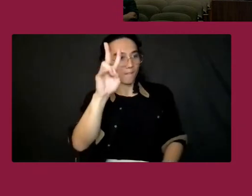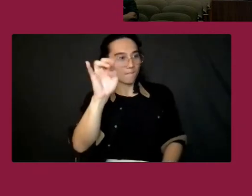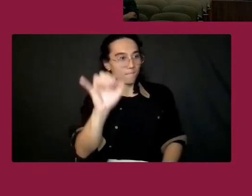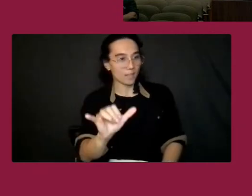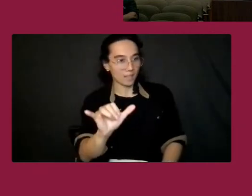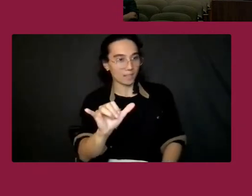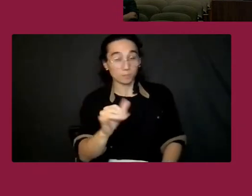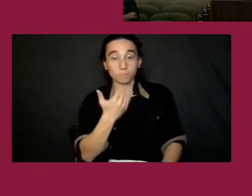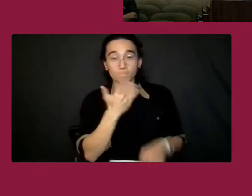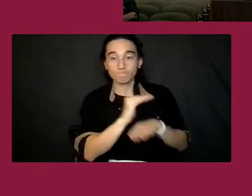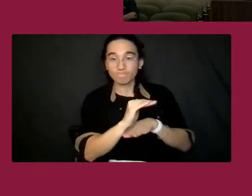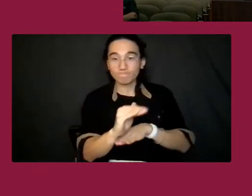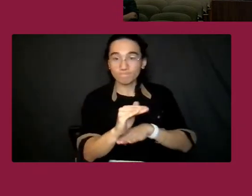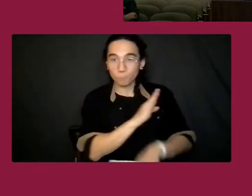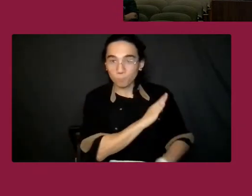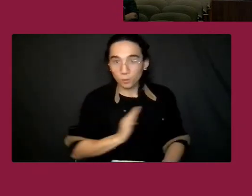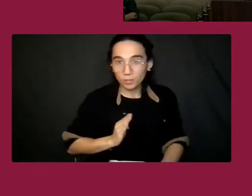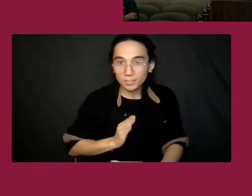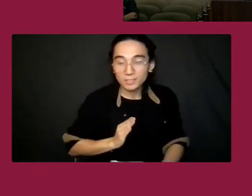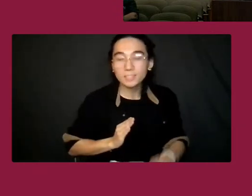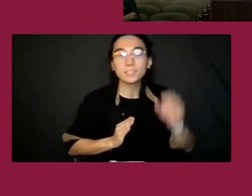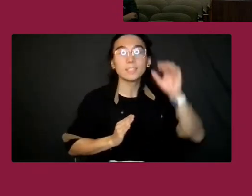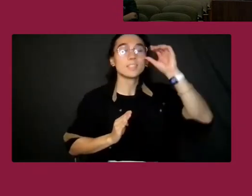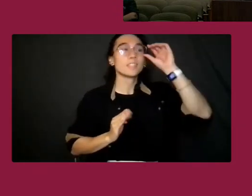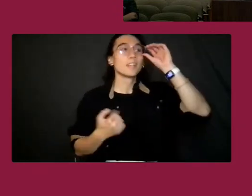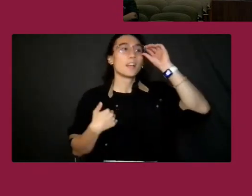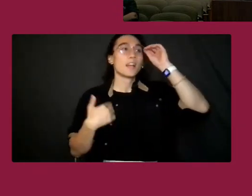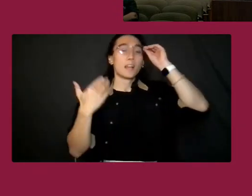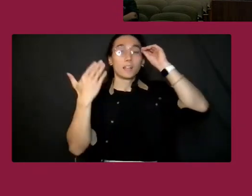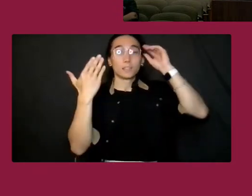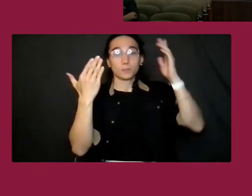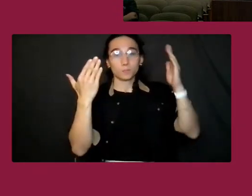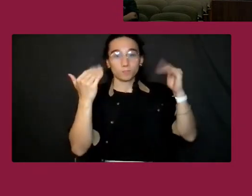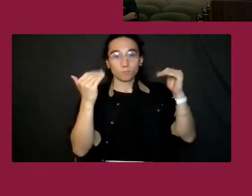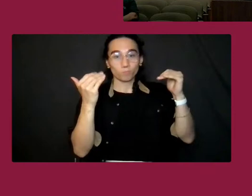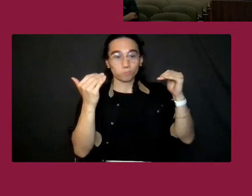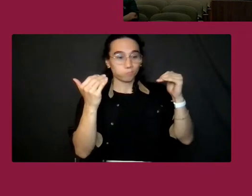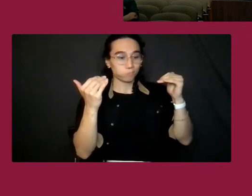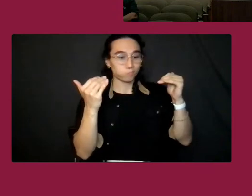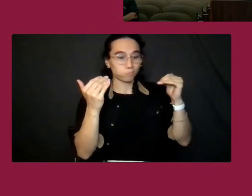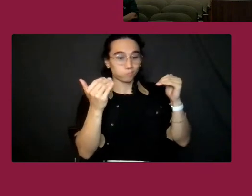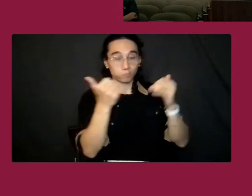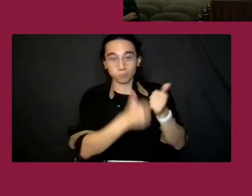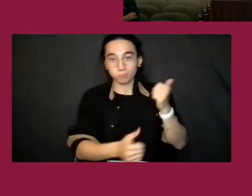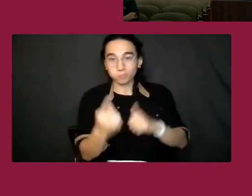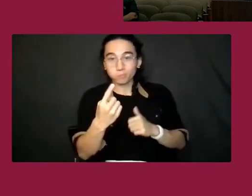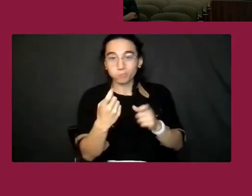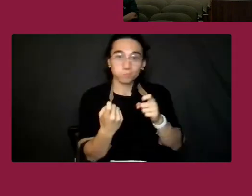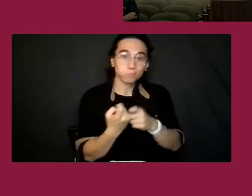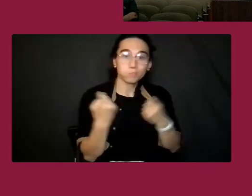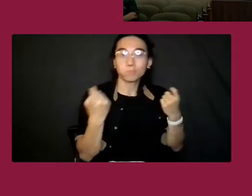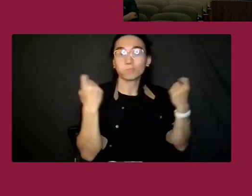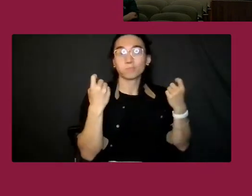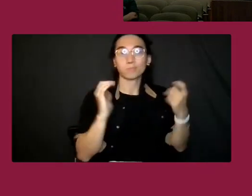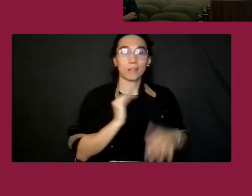Um, I hope everyone found a way to celebrate our new holiday that was negotiated into the contracts.